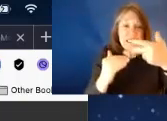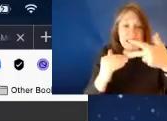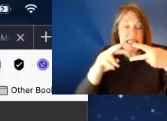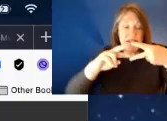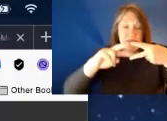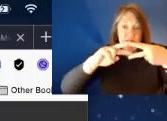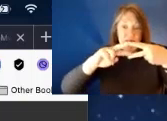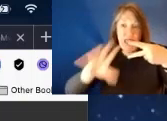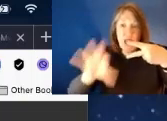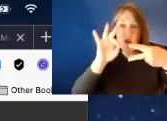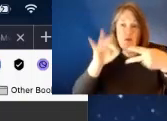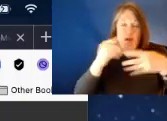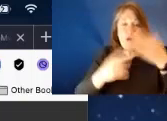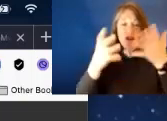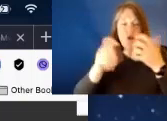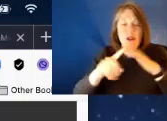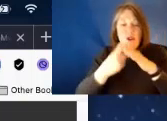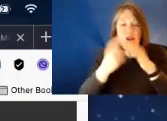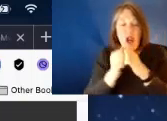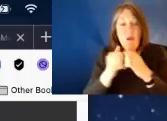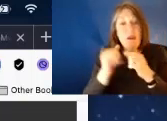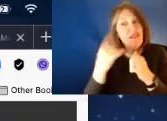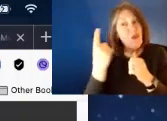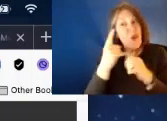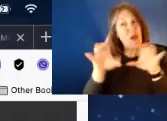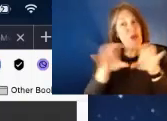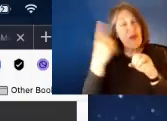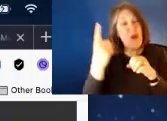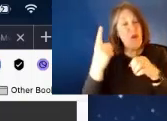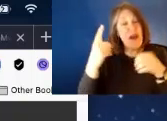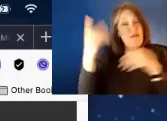like to start with. 06:50:29 If you are only doing one presentation,